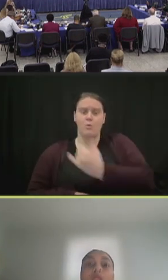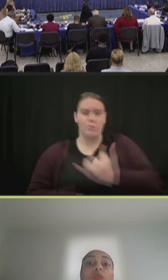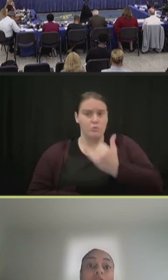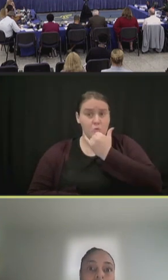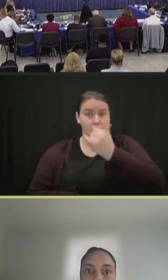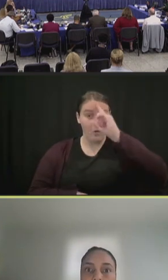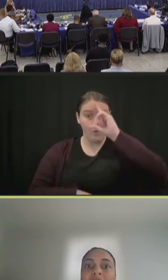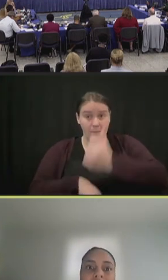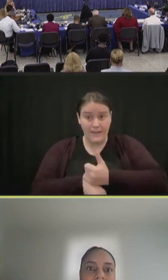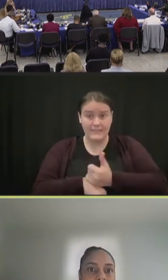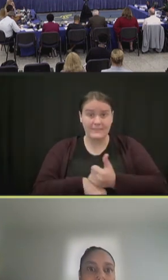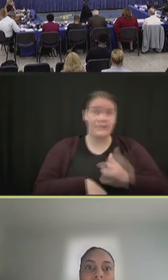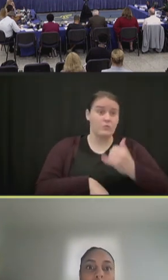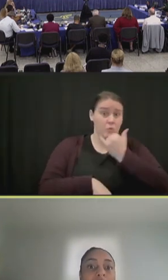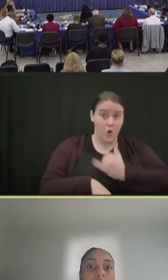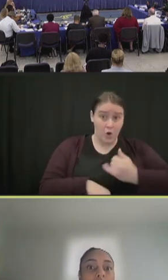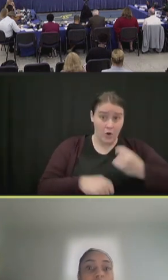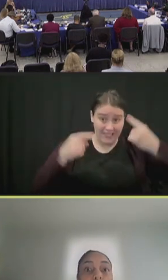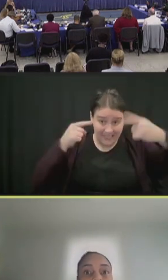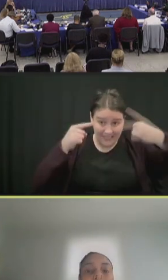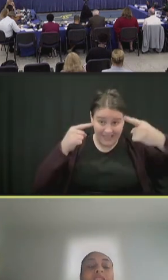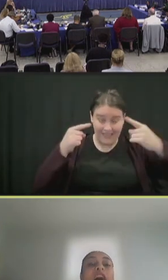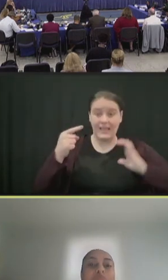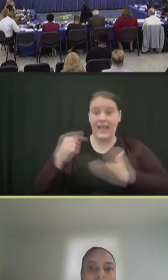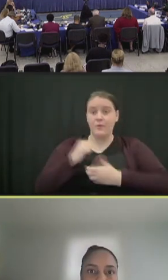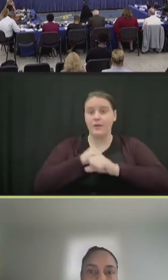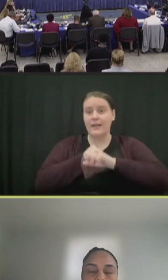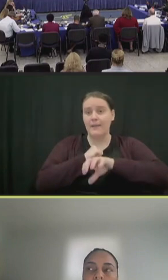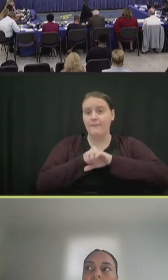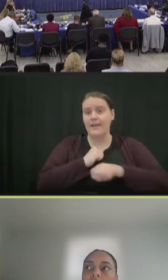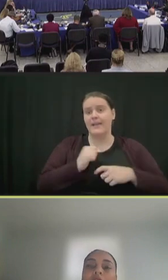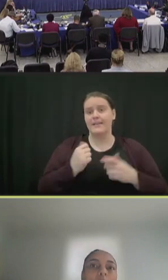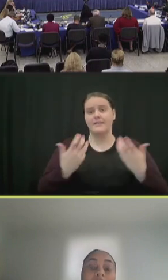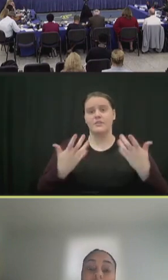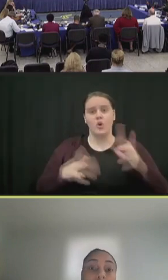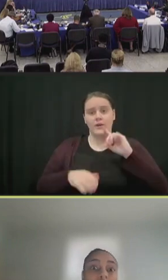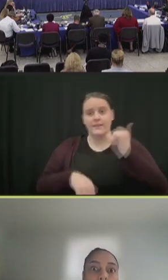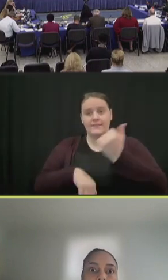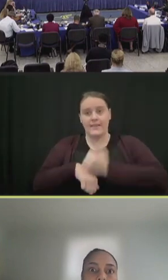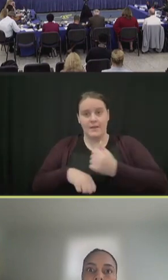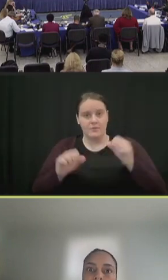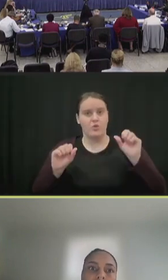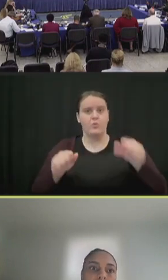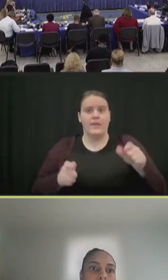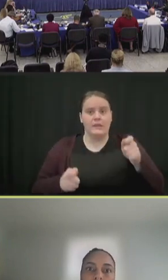then our campaign is designed in a way that we can quickly address that through a number of ways.